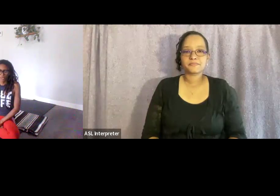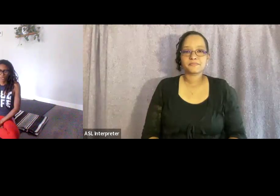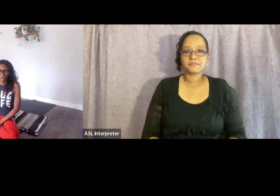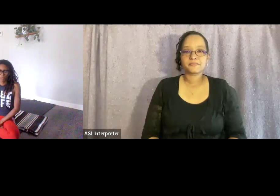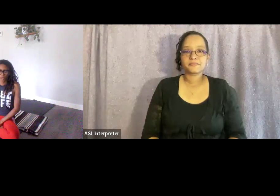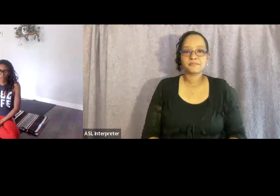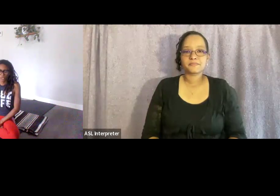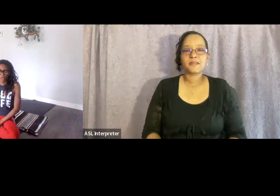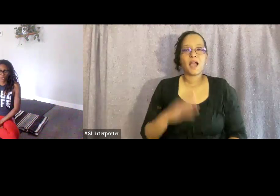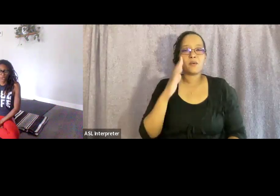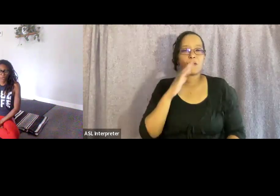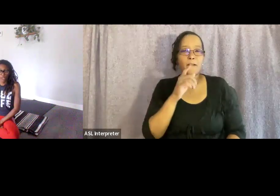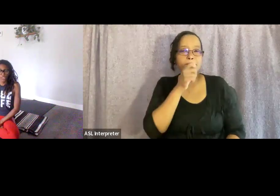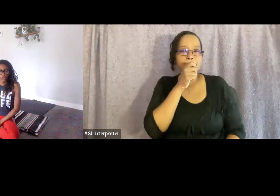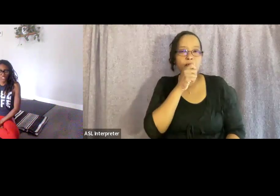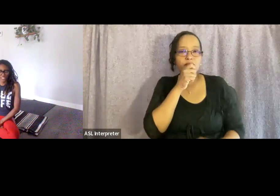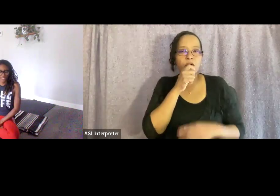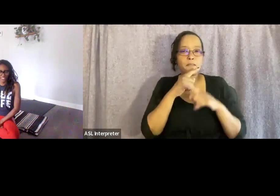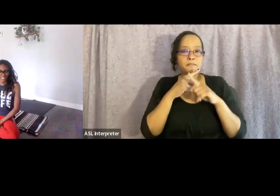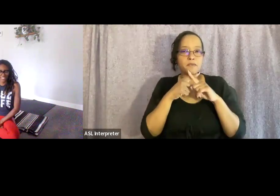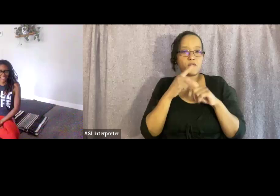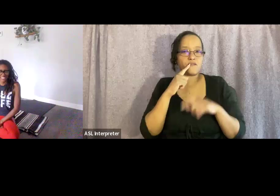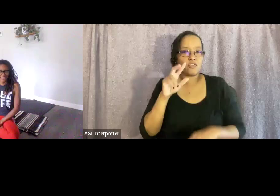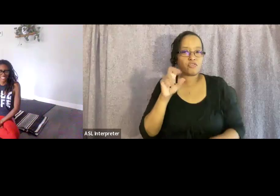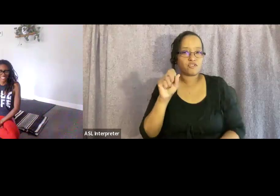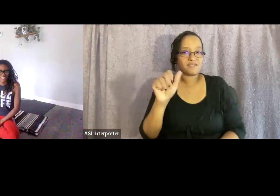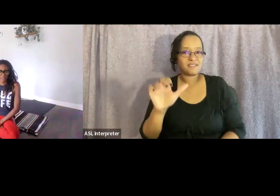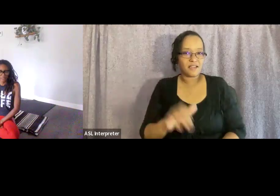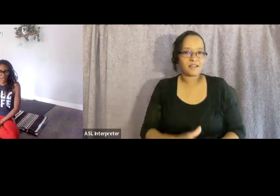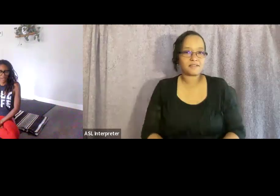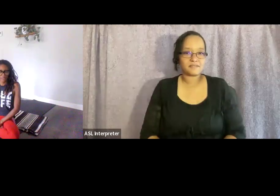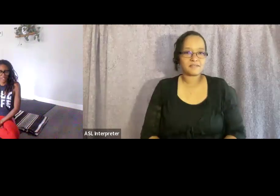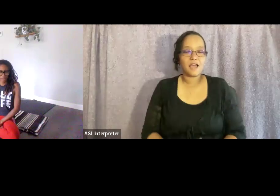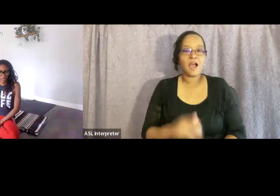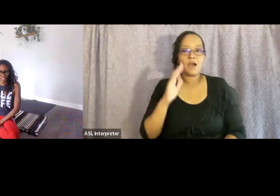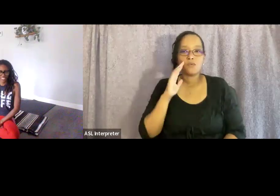And I'm going to mute my microphone for about 30 seconds, and get my mom, and greet my mother.